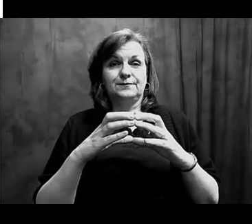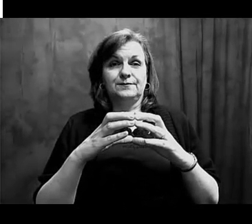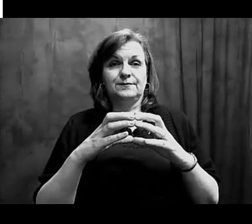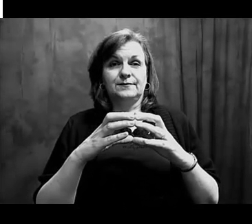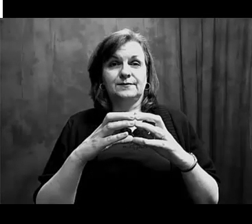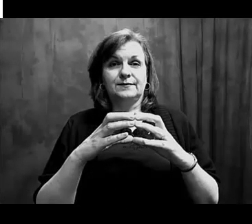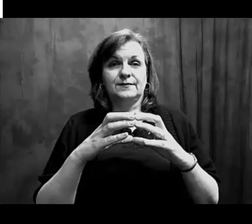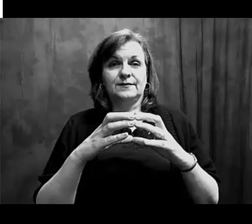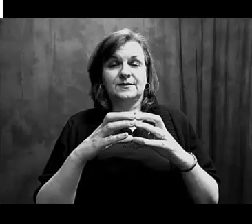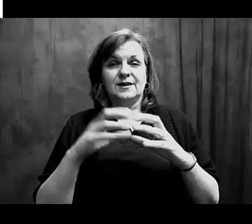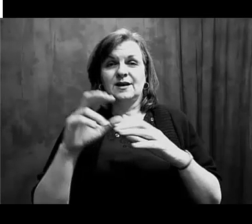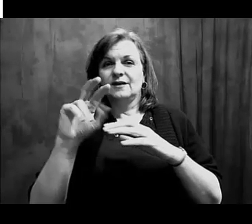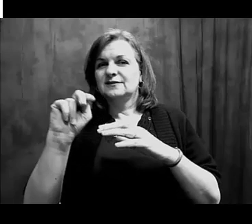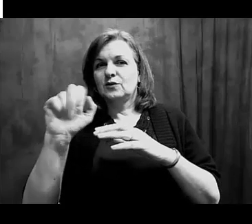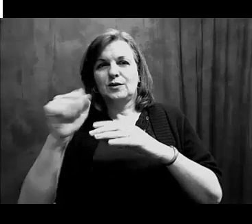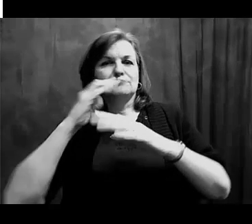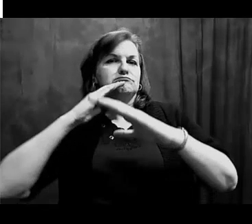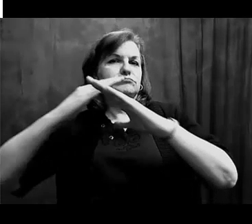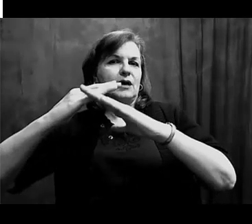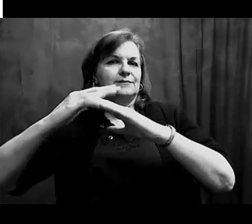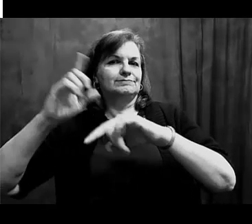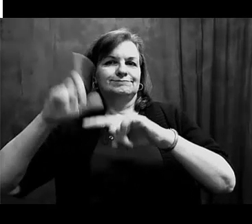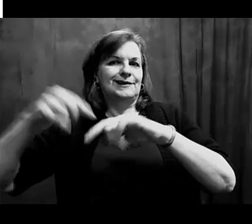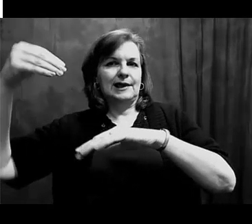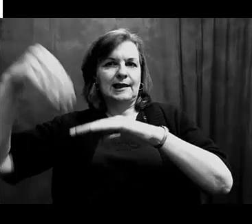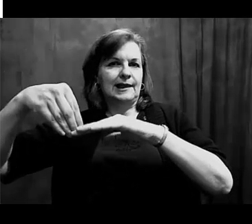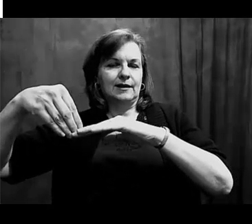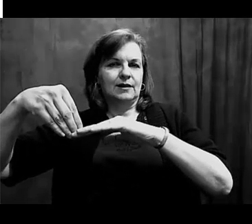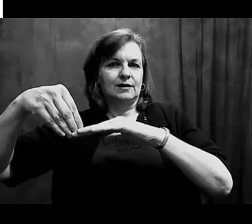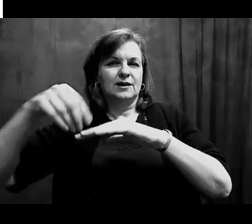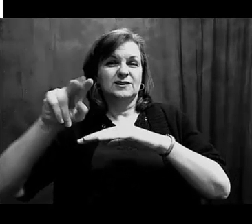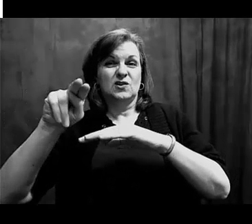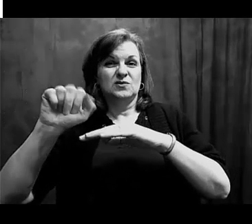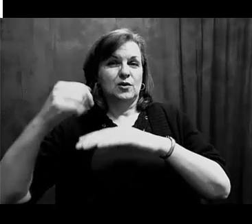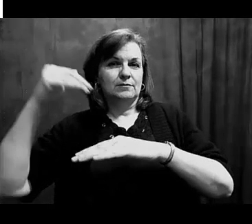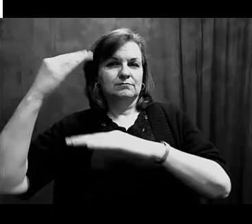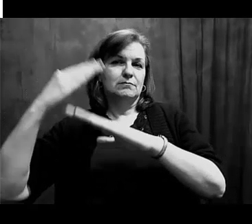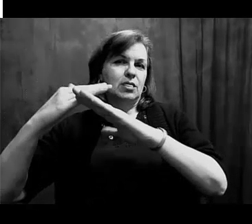we are blocking sodium from coming in so as we block sodium